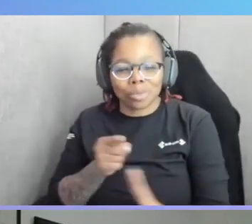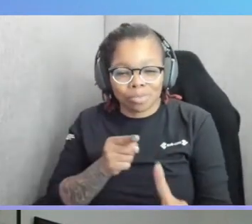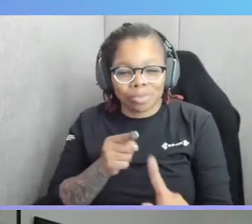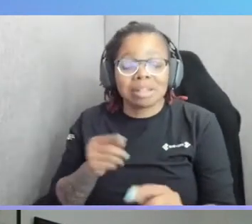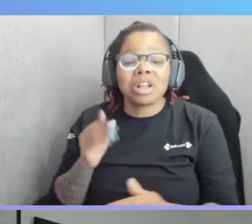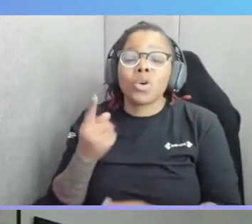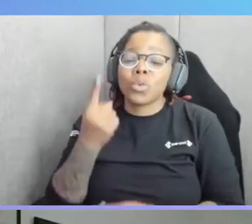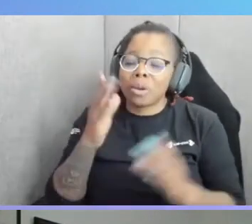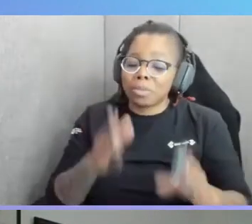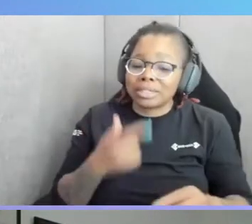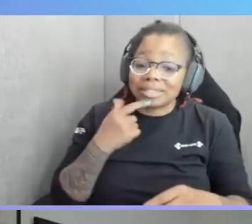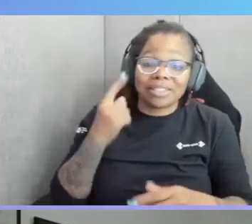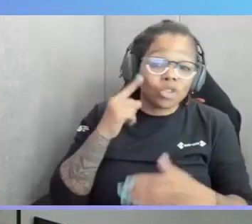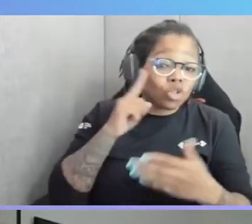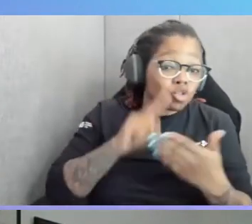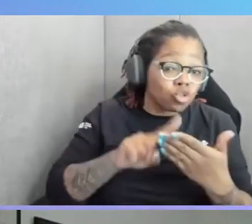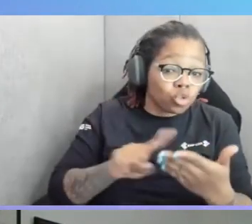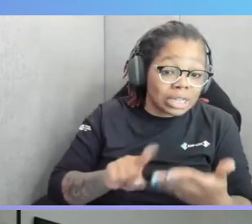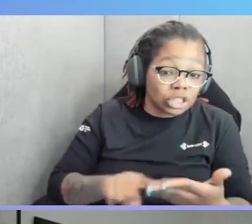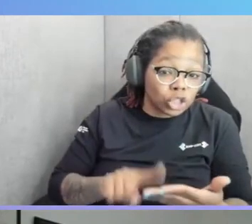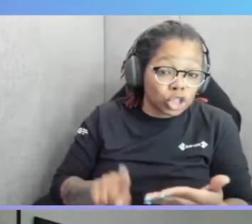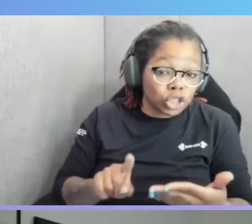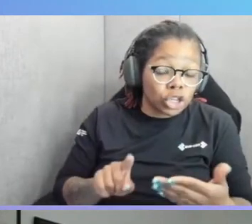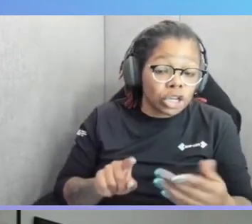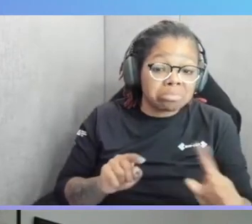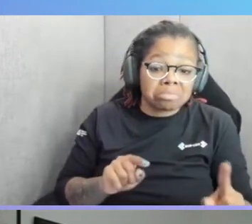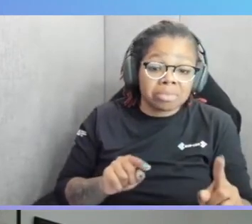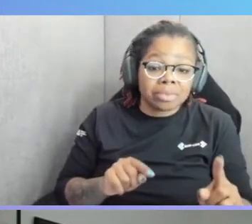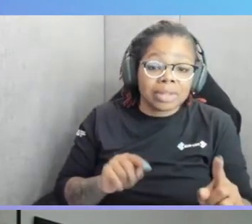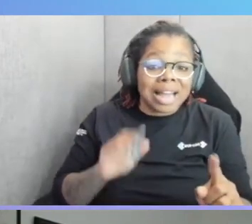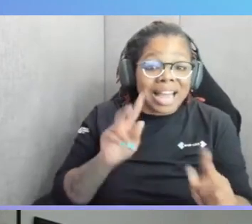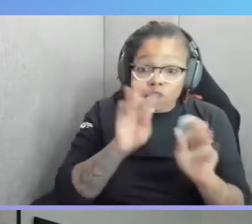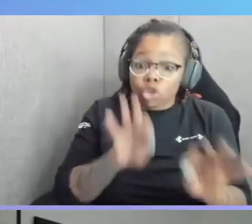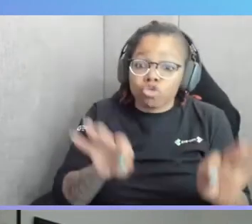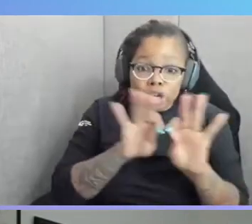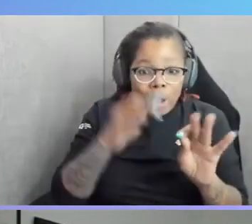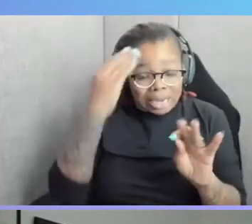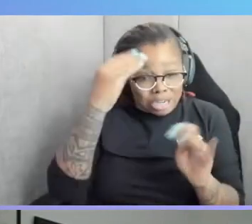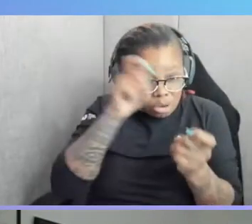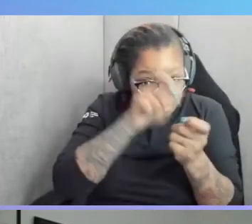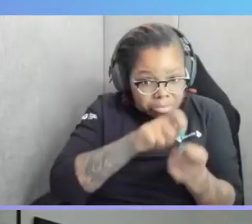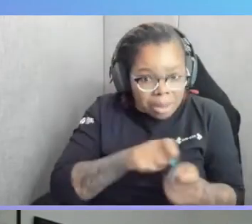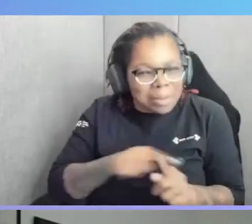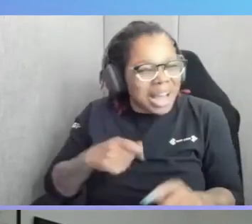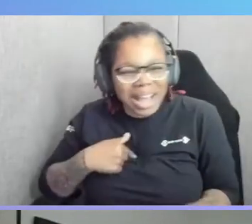researchers, that's that's like critical. But I'm not one. So I